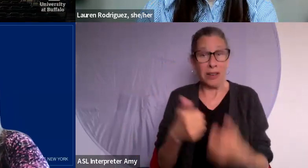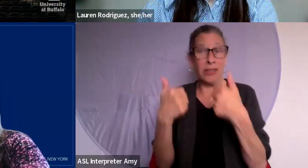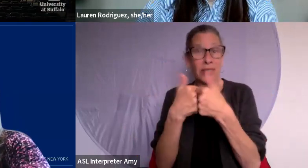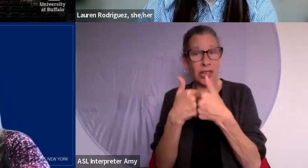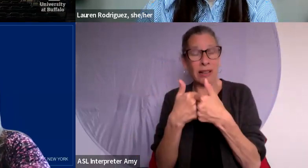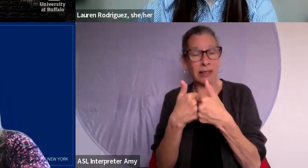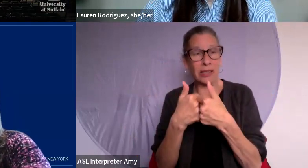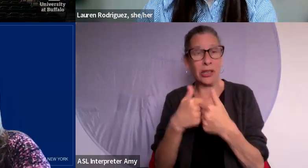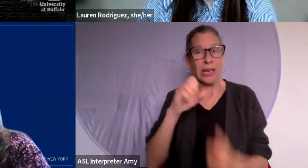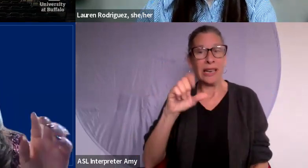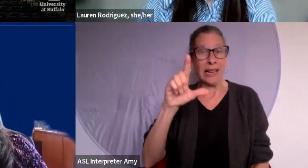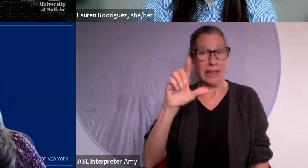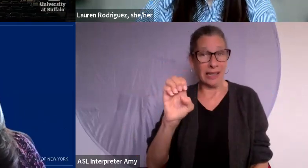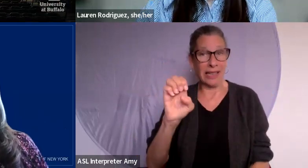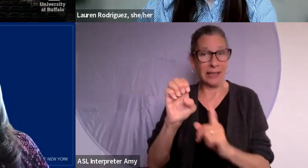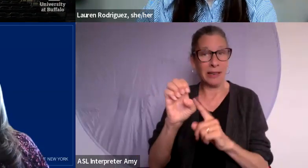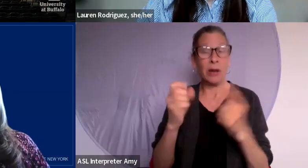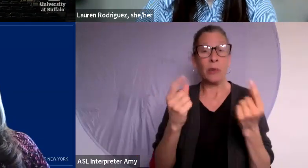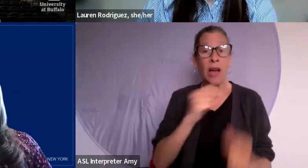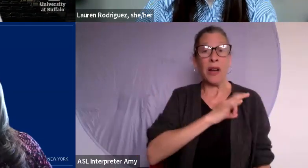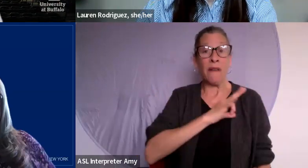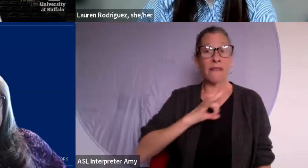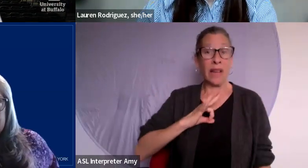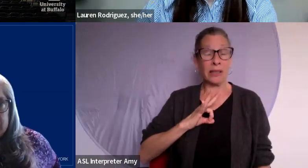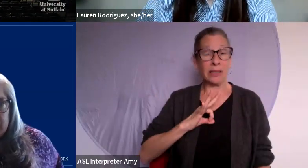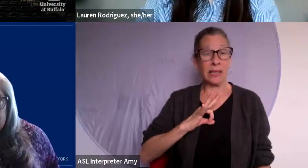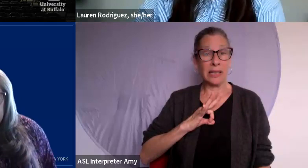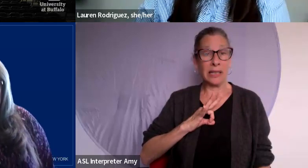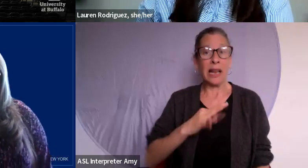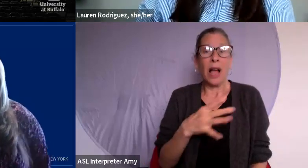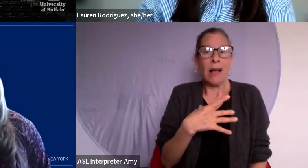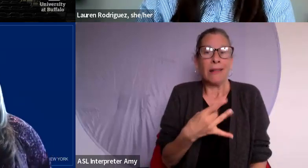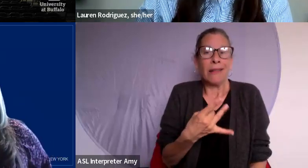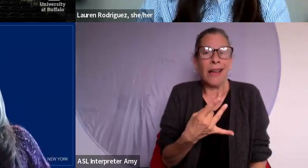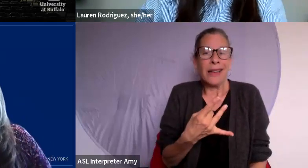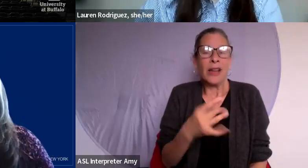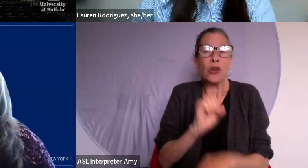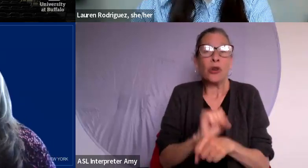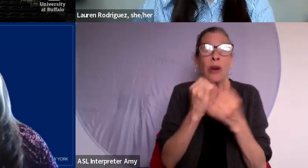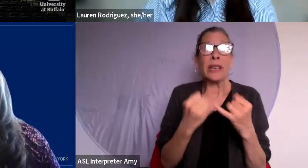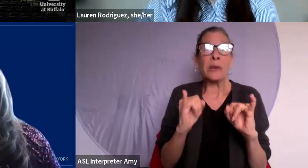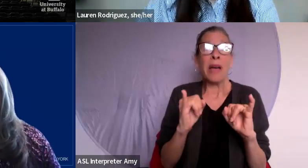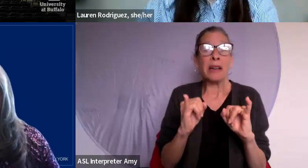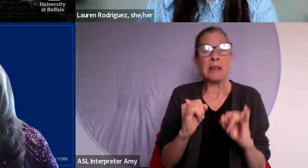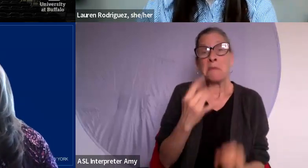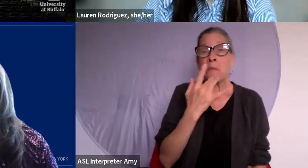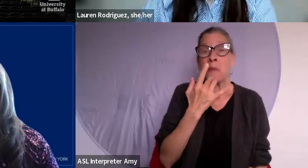the DLE is that faculty like to do their own thing. They find tools that they like they find textbooks that they like, we